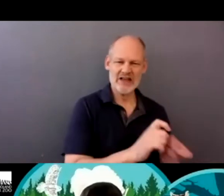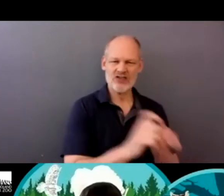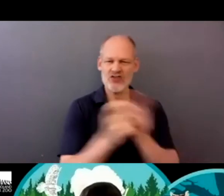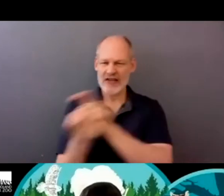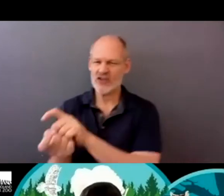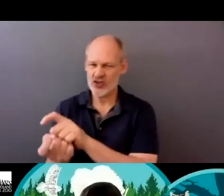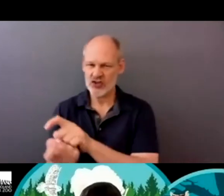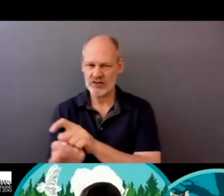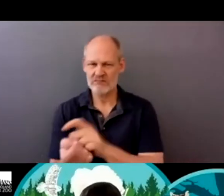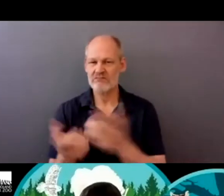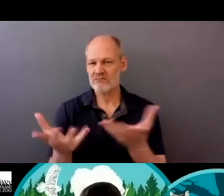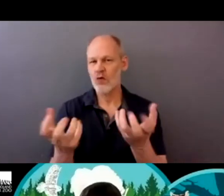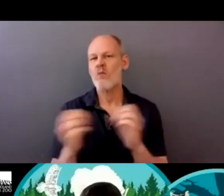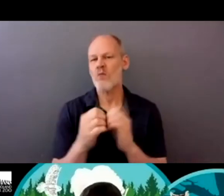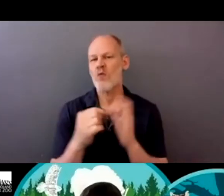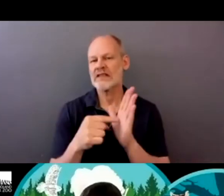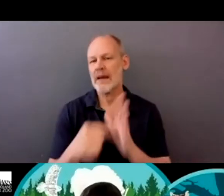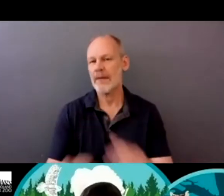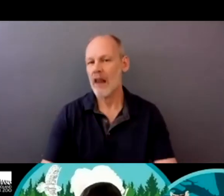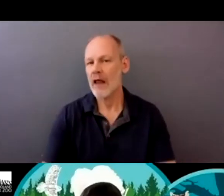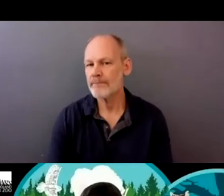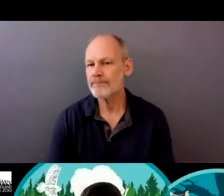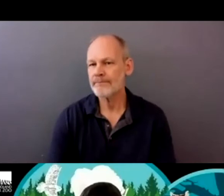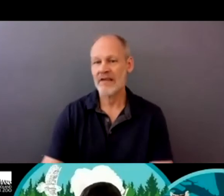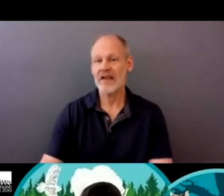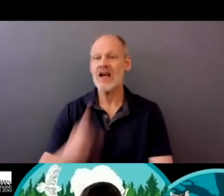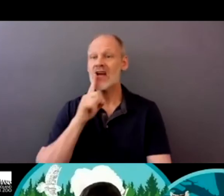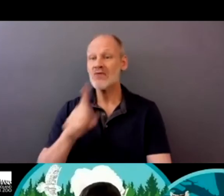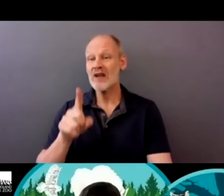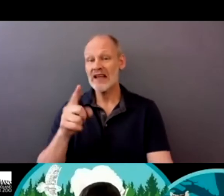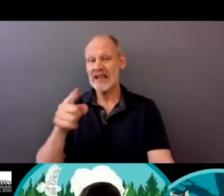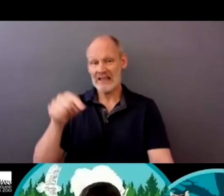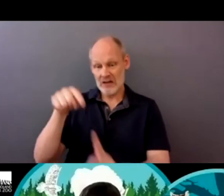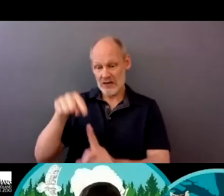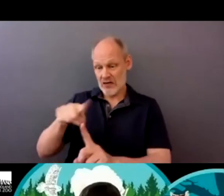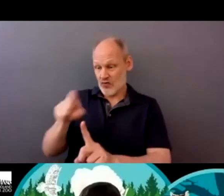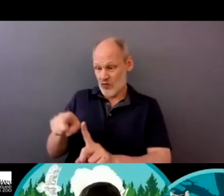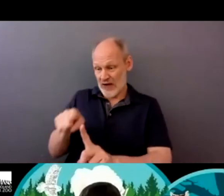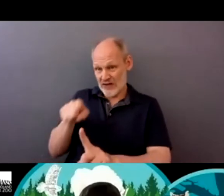This could be true for you or all of you did offer examples of how